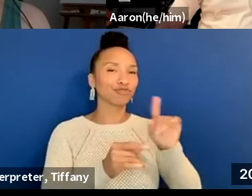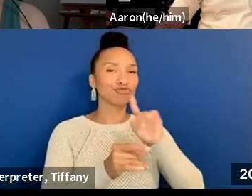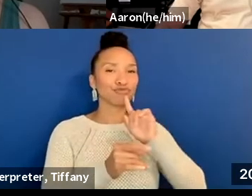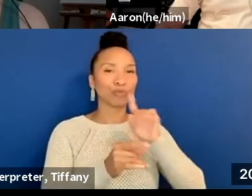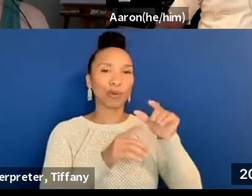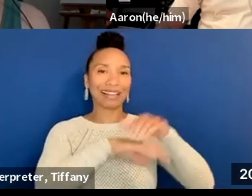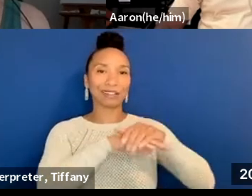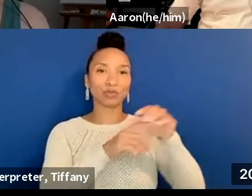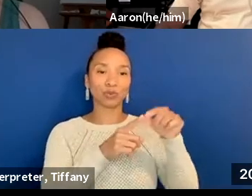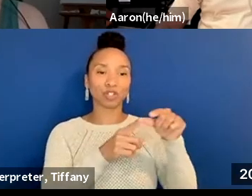Benjamin (they/them/elle): Another.